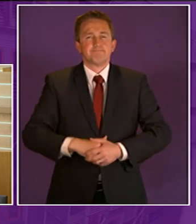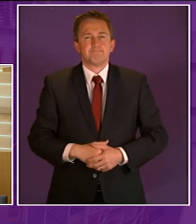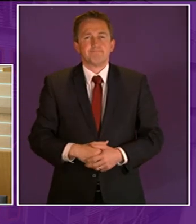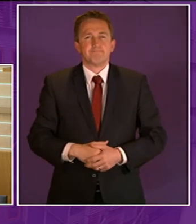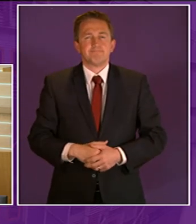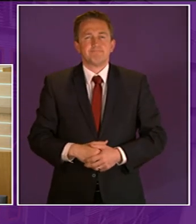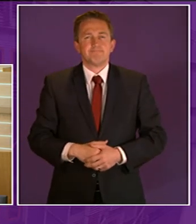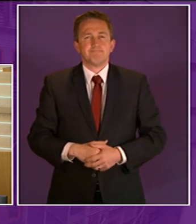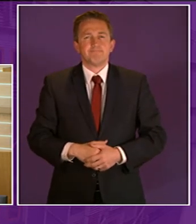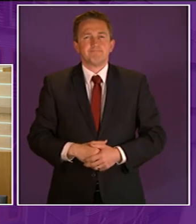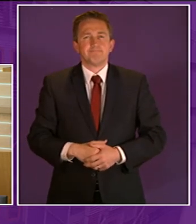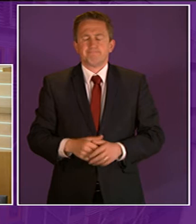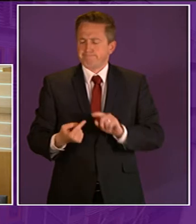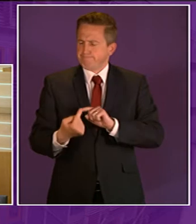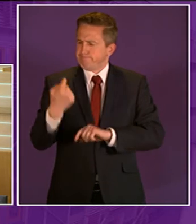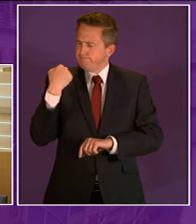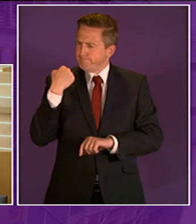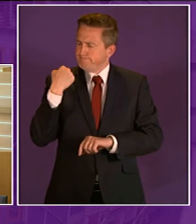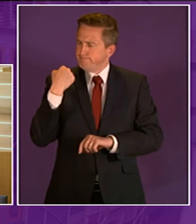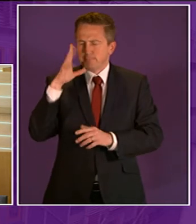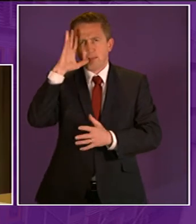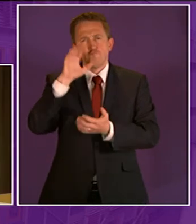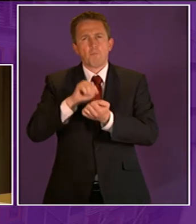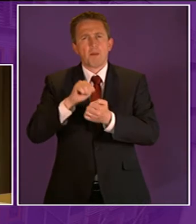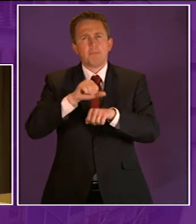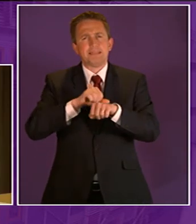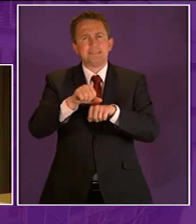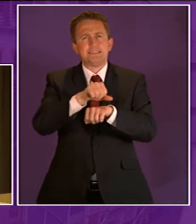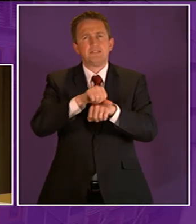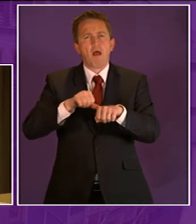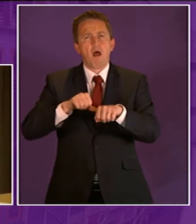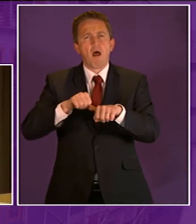One particular Easter moment stood out for me this year: the moment when a young boy